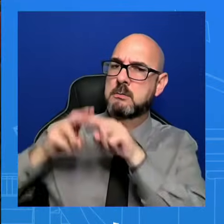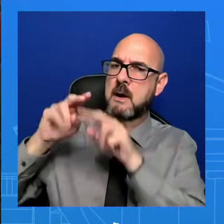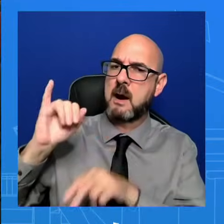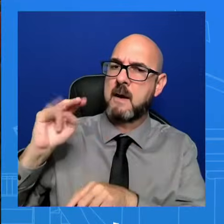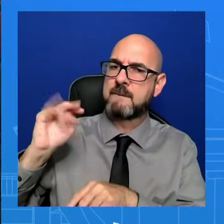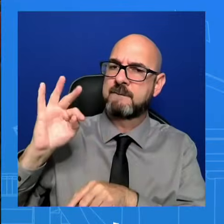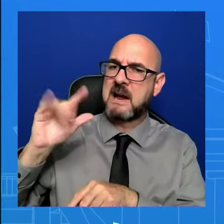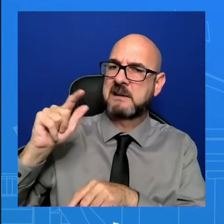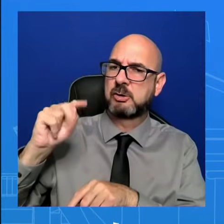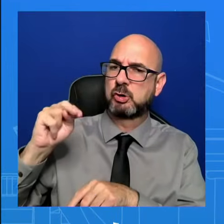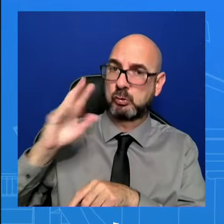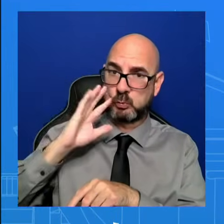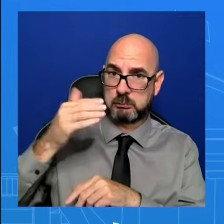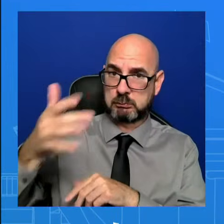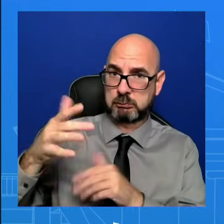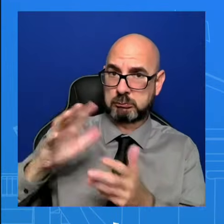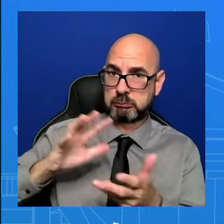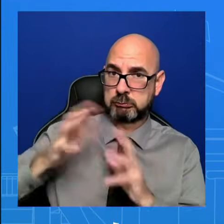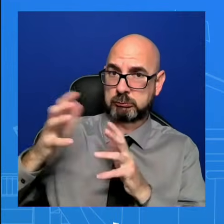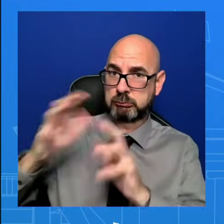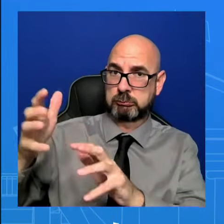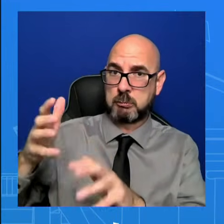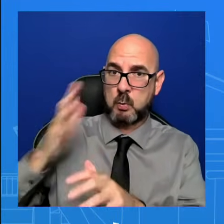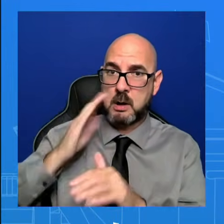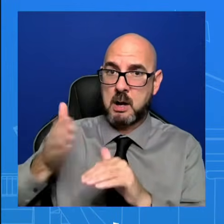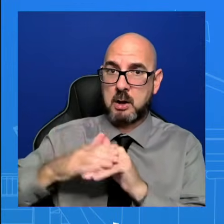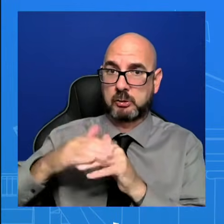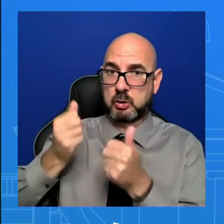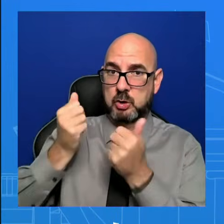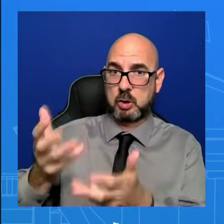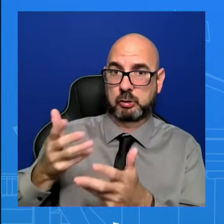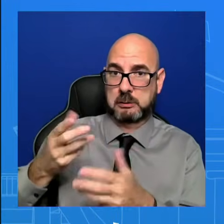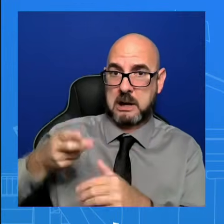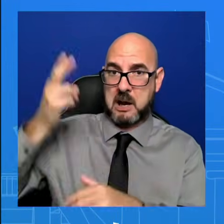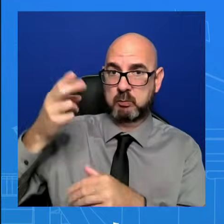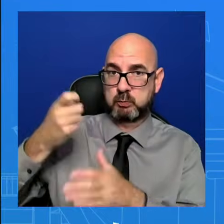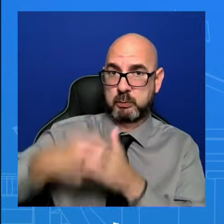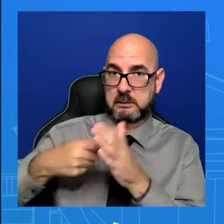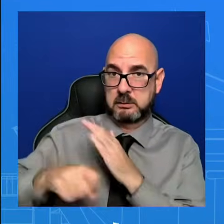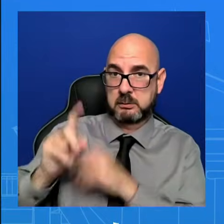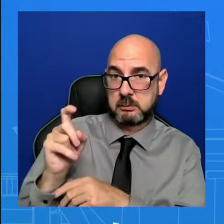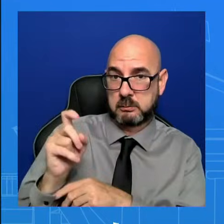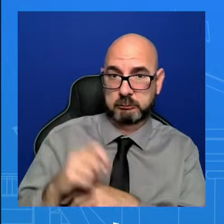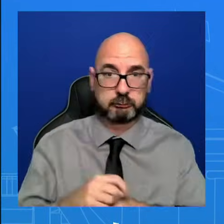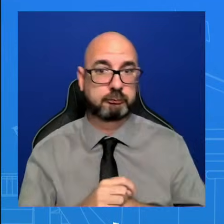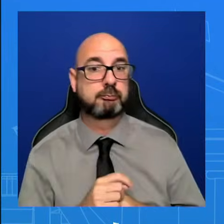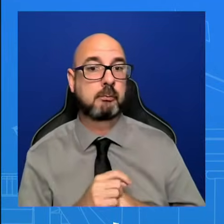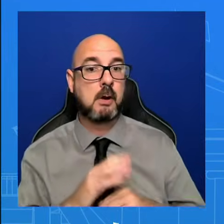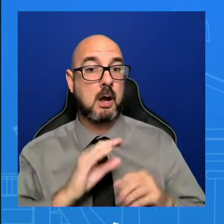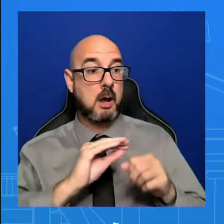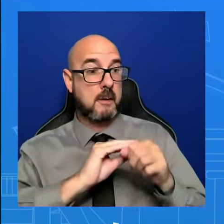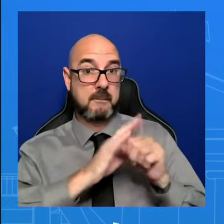Ms. Jean-Pierre: Well, as you know, you know, what -- because of the pandemic, there was a supply chain disruption. The President took action -- the American Rescue Plan --